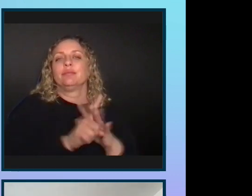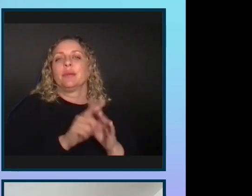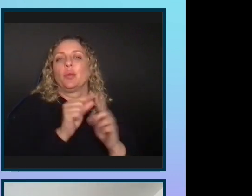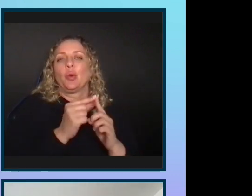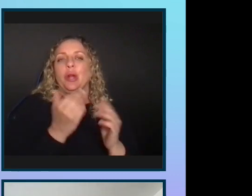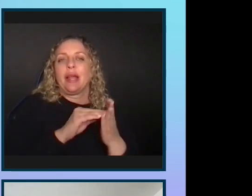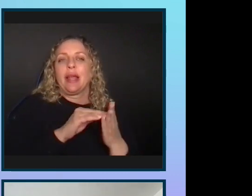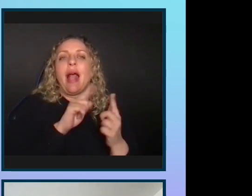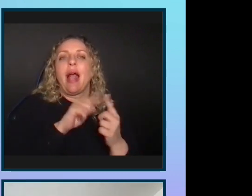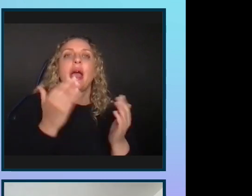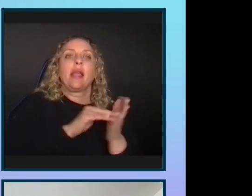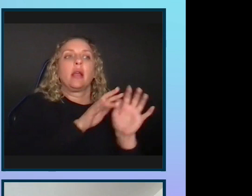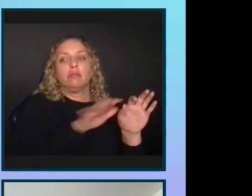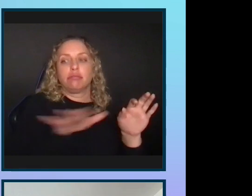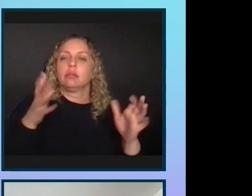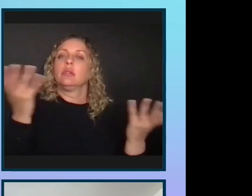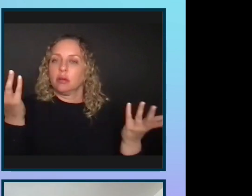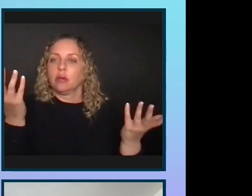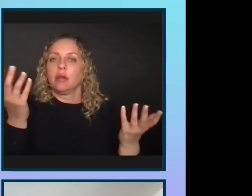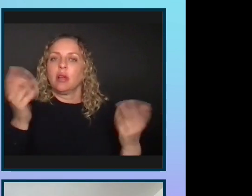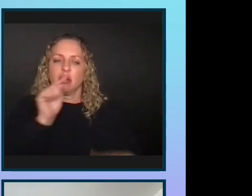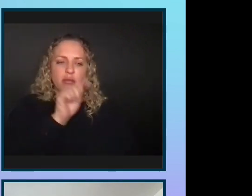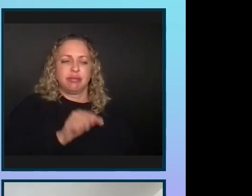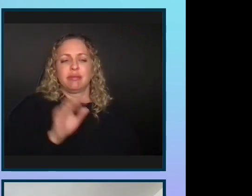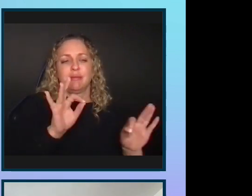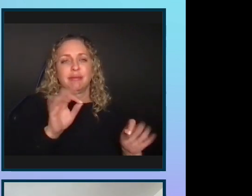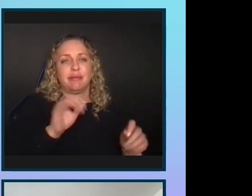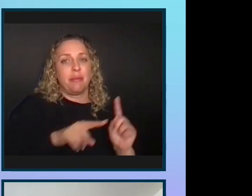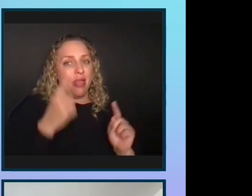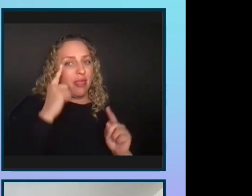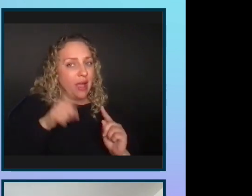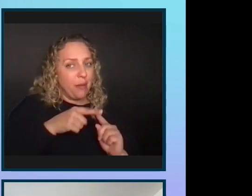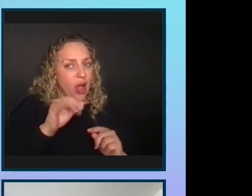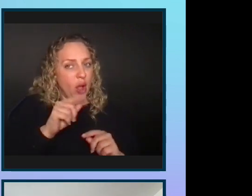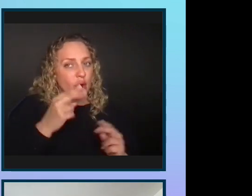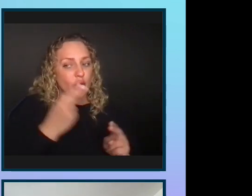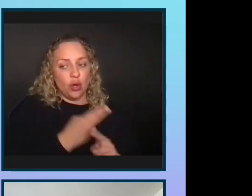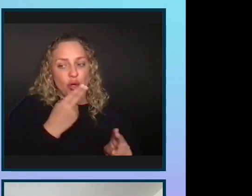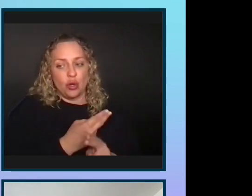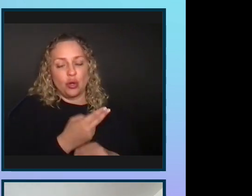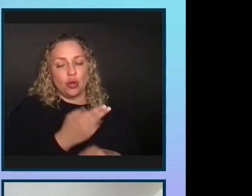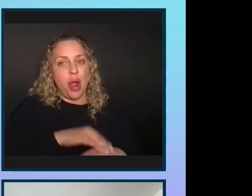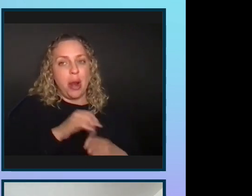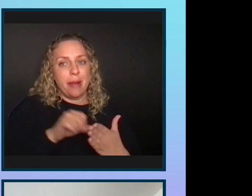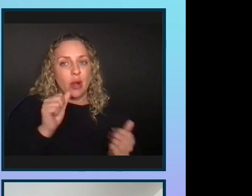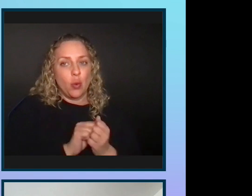Now for two fields, maybe it doesn't seem too bad, but when you think about this design pattern being used on a page with multiple fields